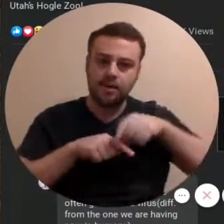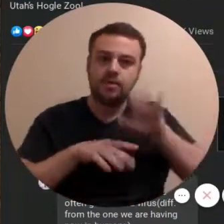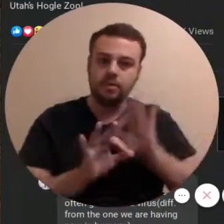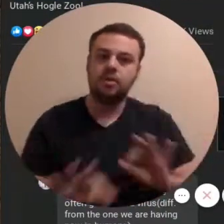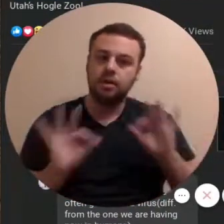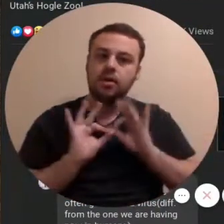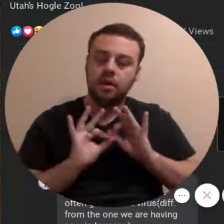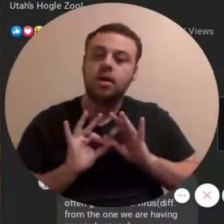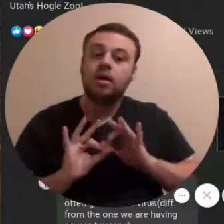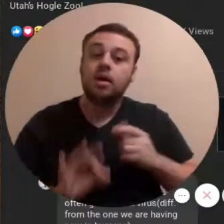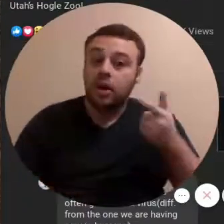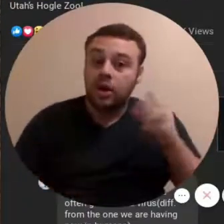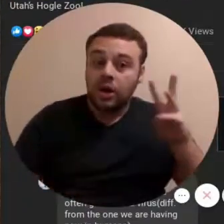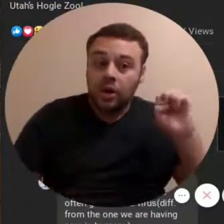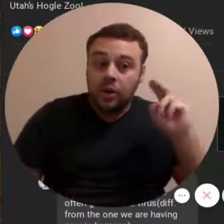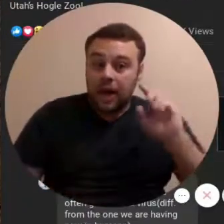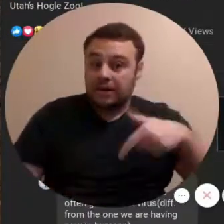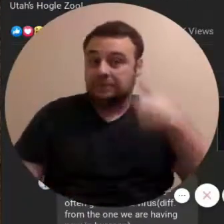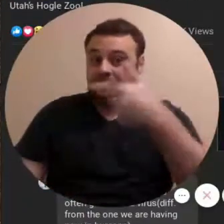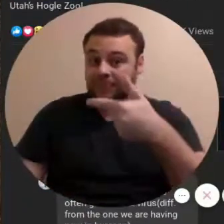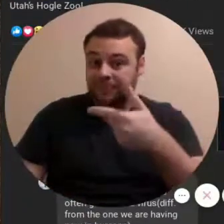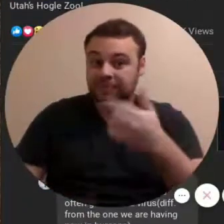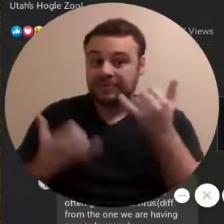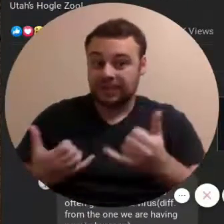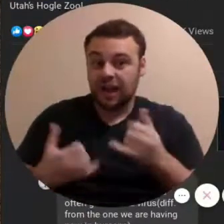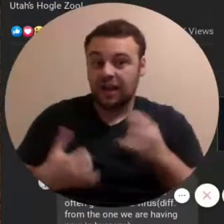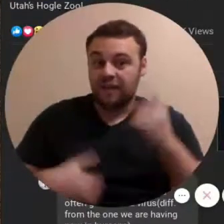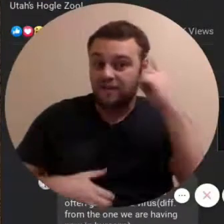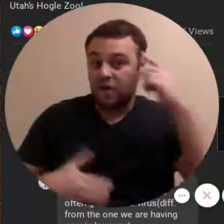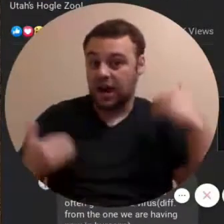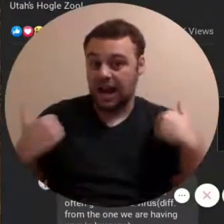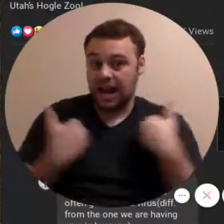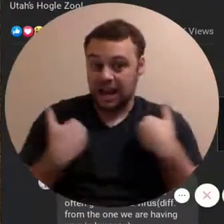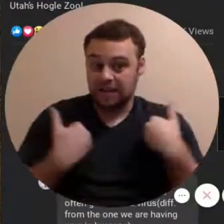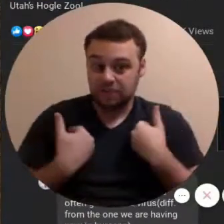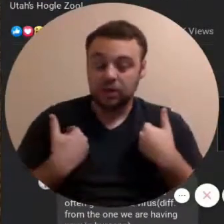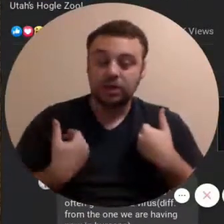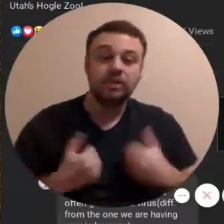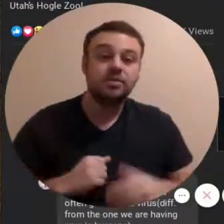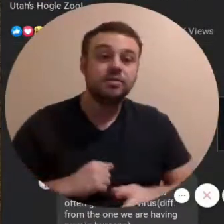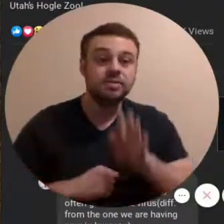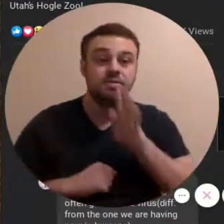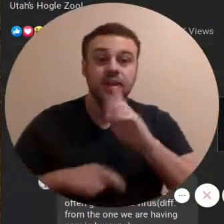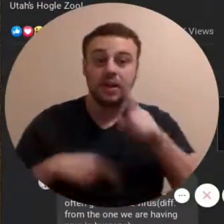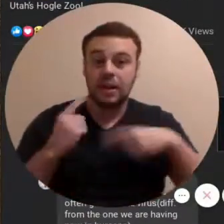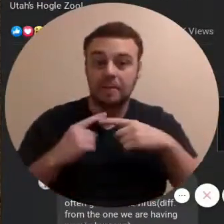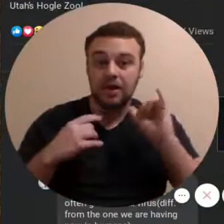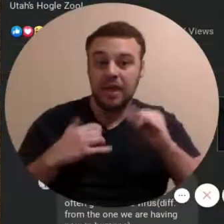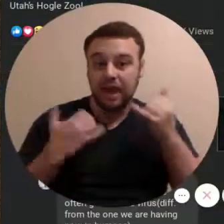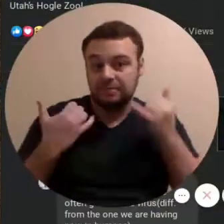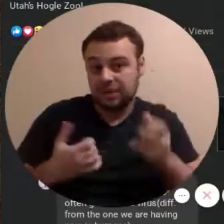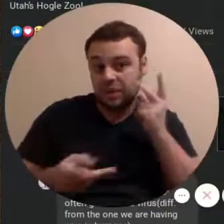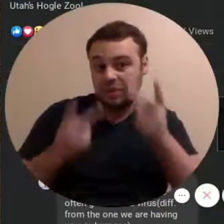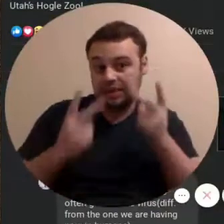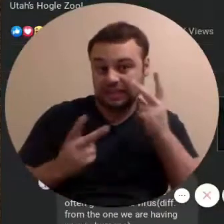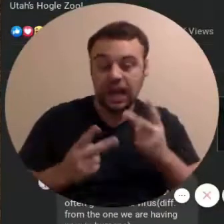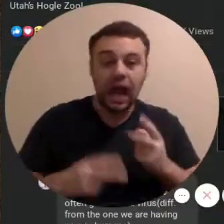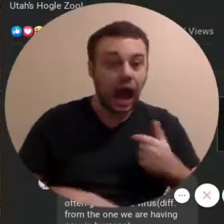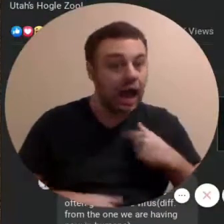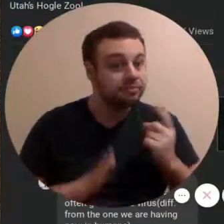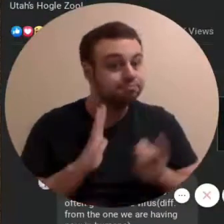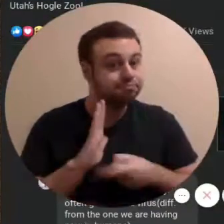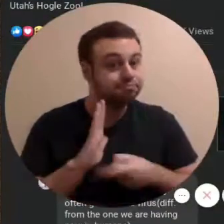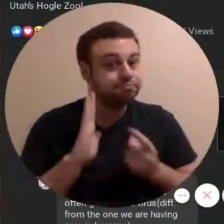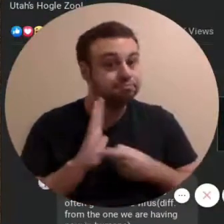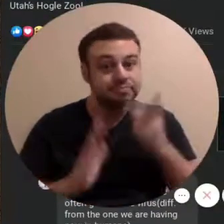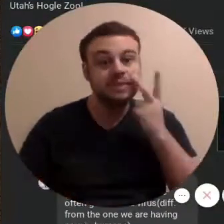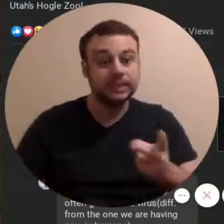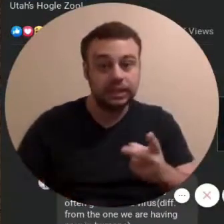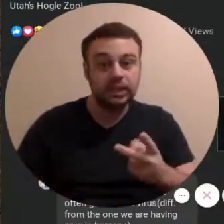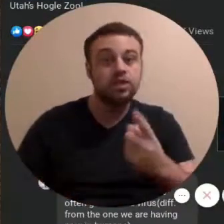And speaking of animals that we see- I see red foxes on the golf courses here in Northern-